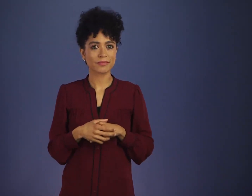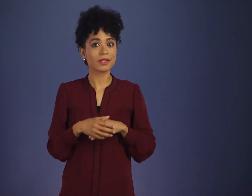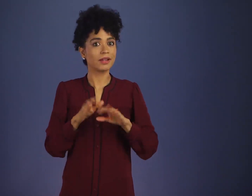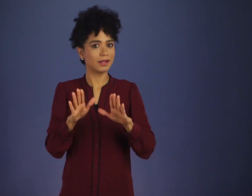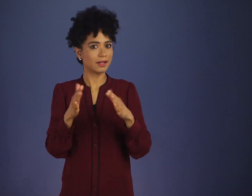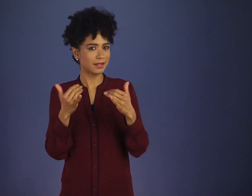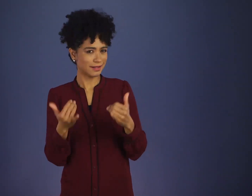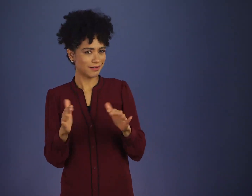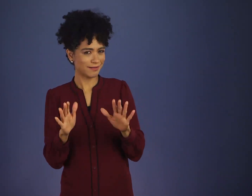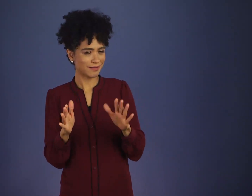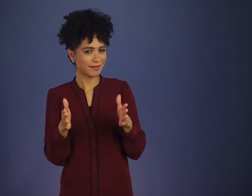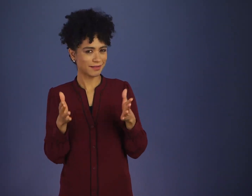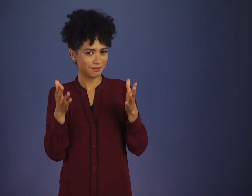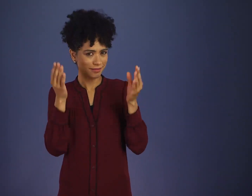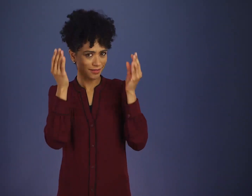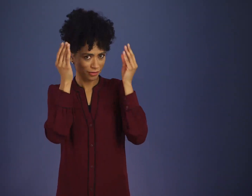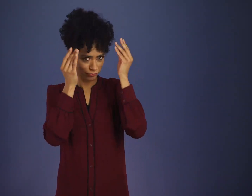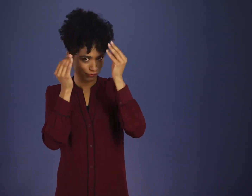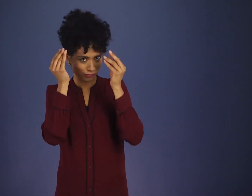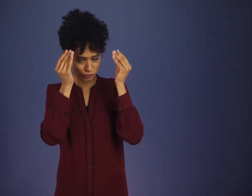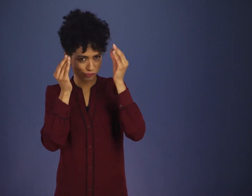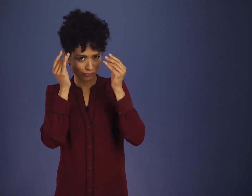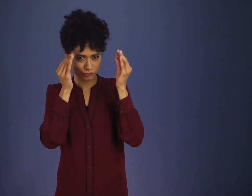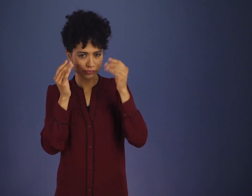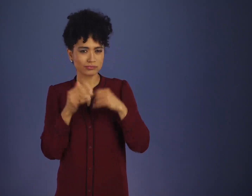that he is at last on the right track.